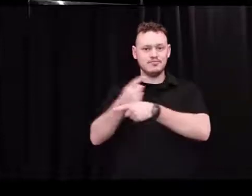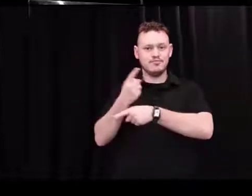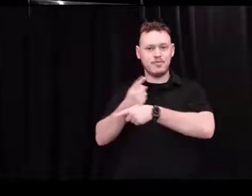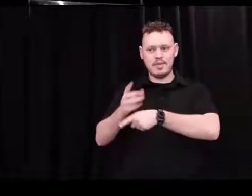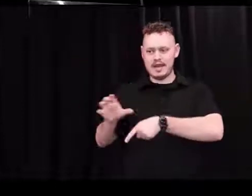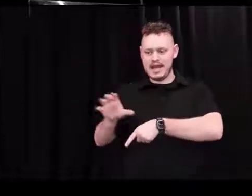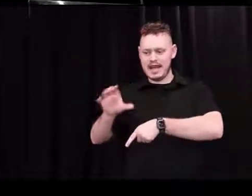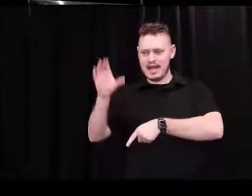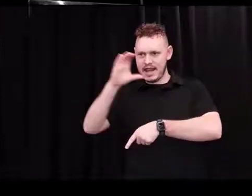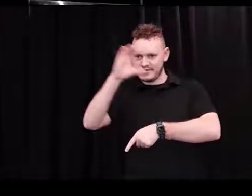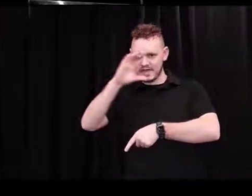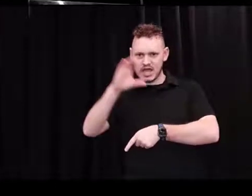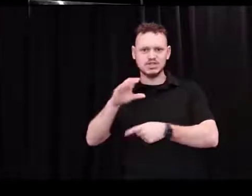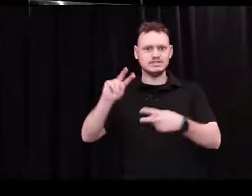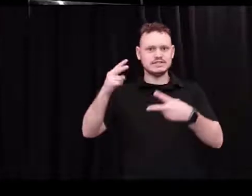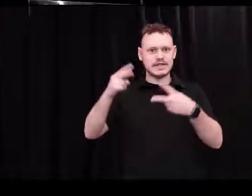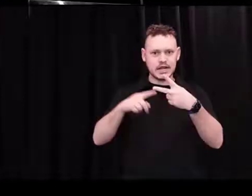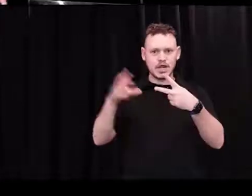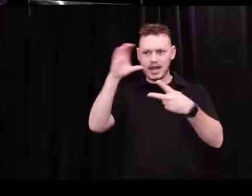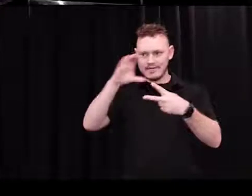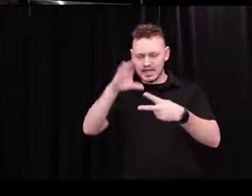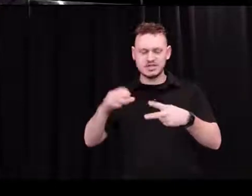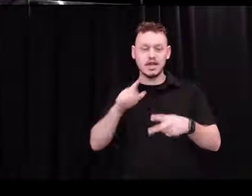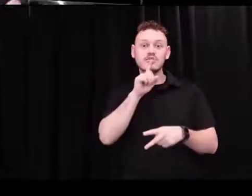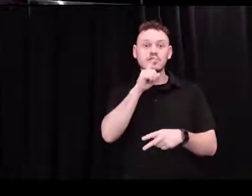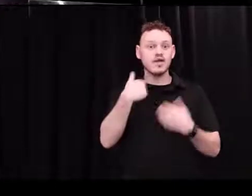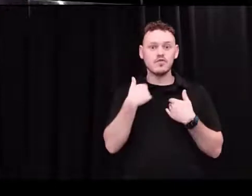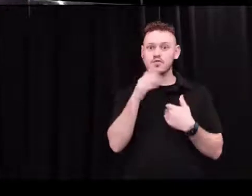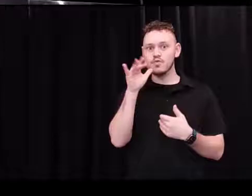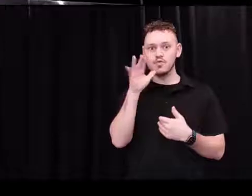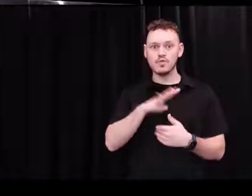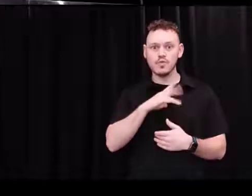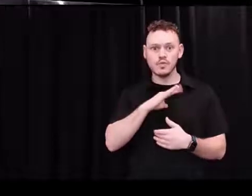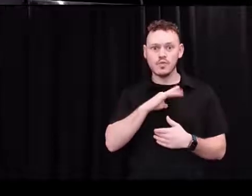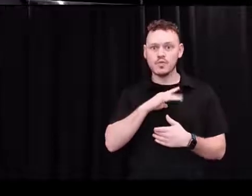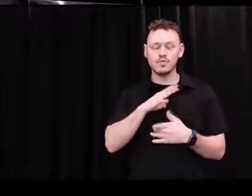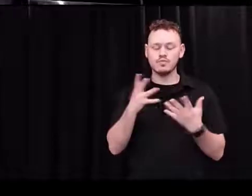secondary navigation, and then they had this really cool thing where it was like a funnel.